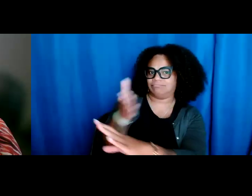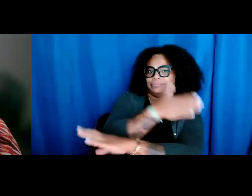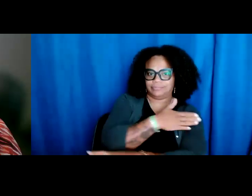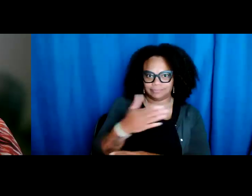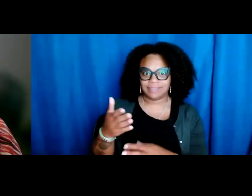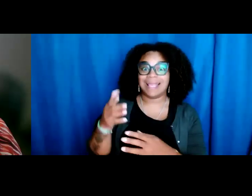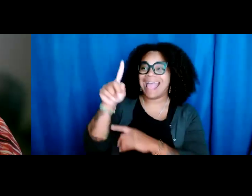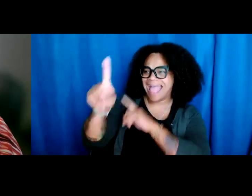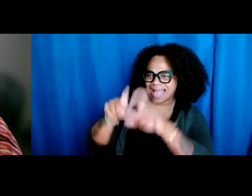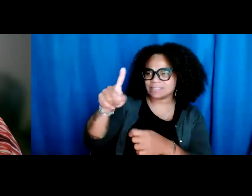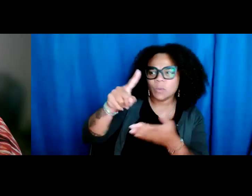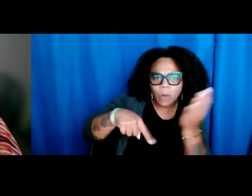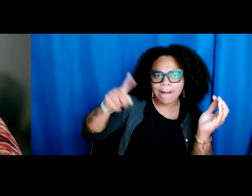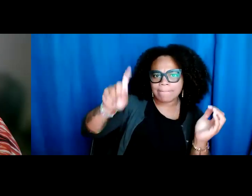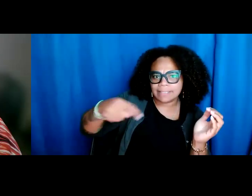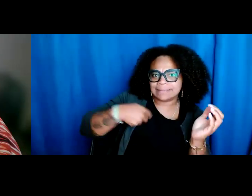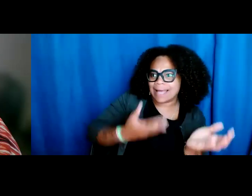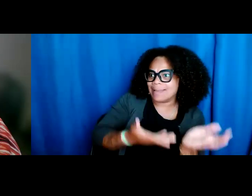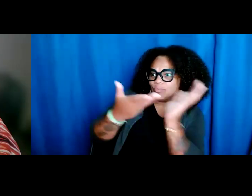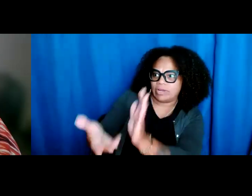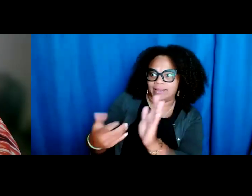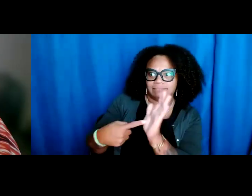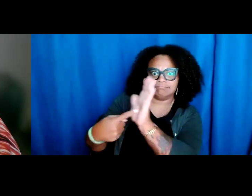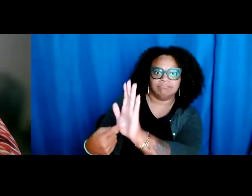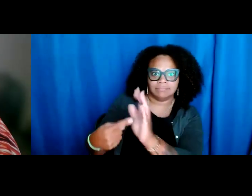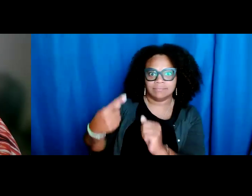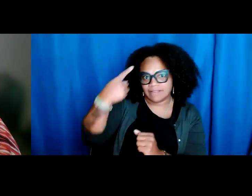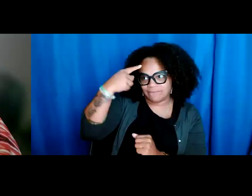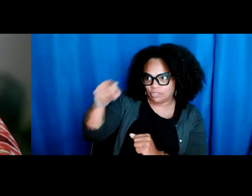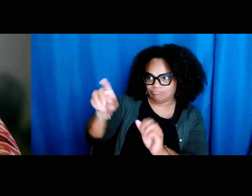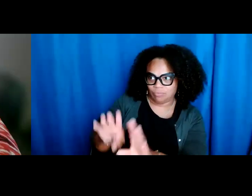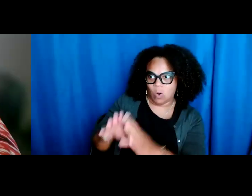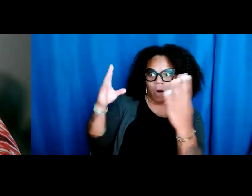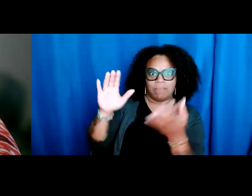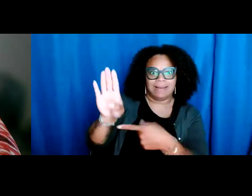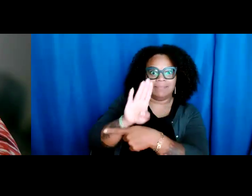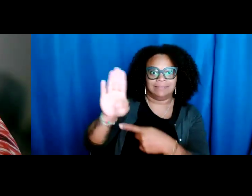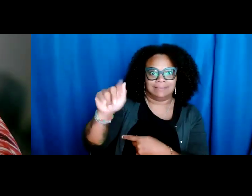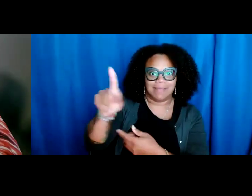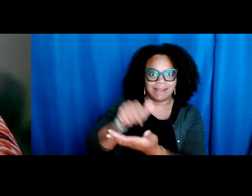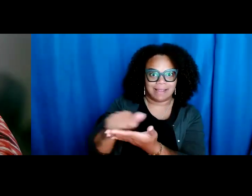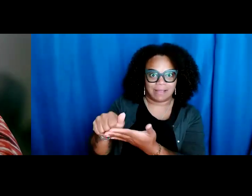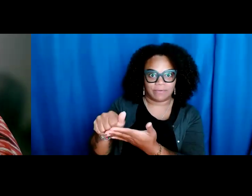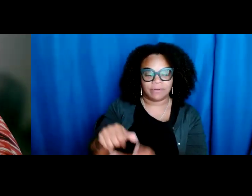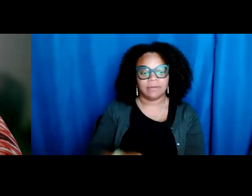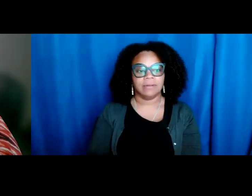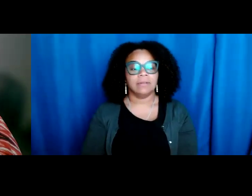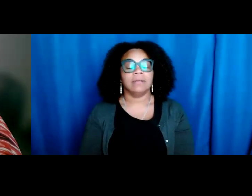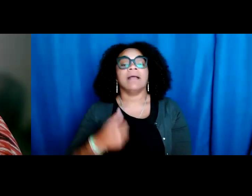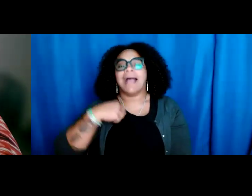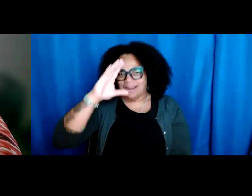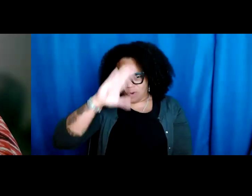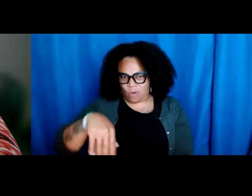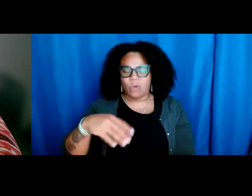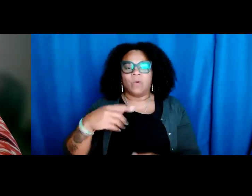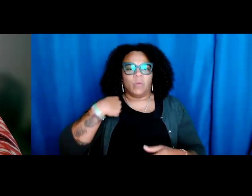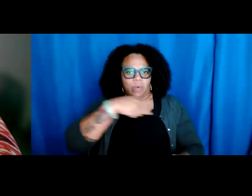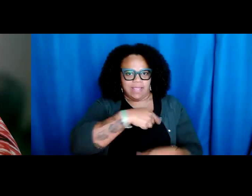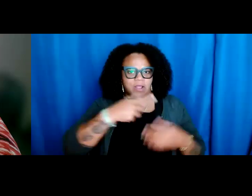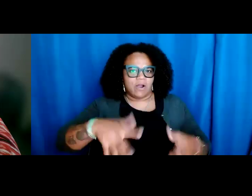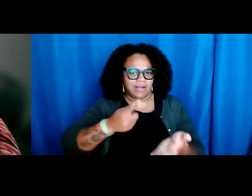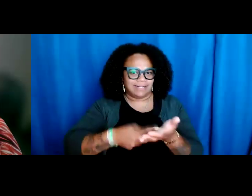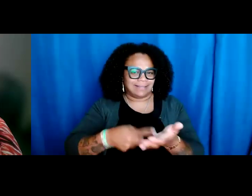in order to open your business bank account. Let's circle back to the Employer Identification